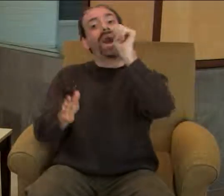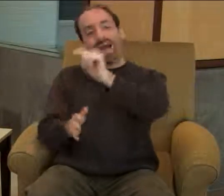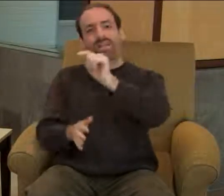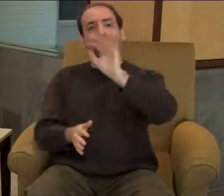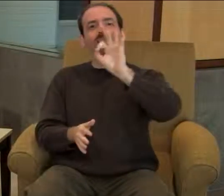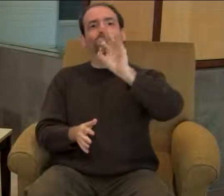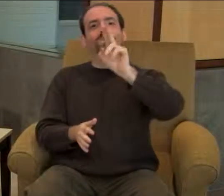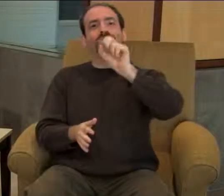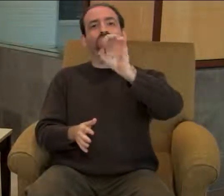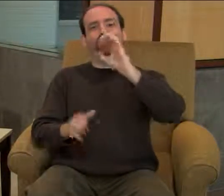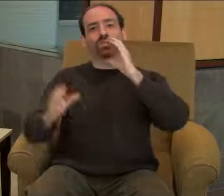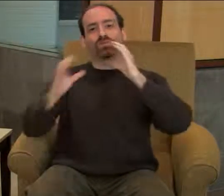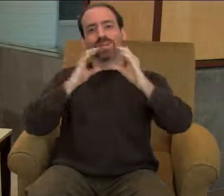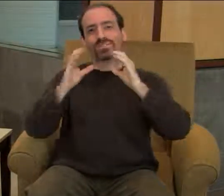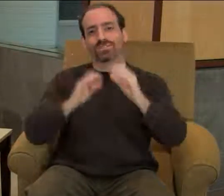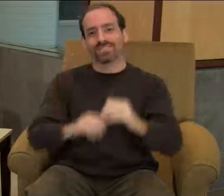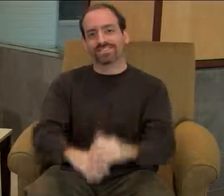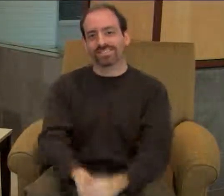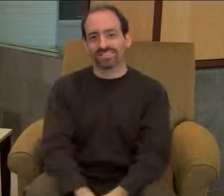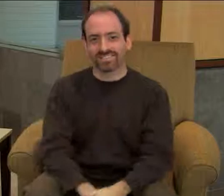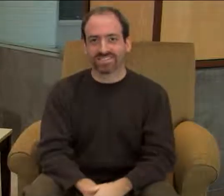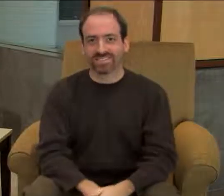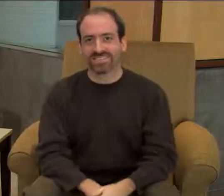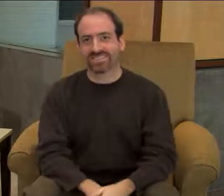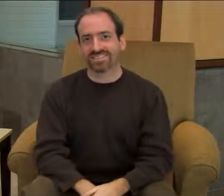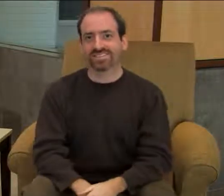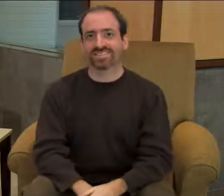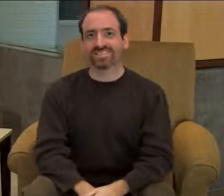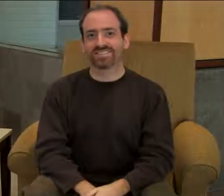www.fusewireless.com